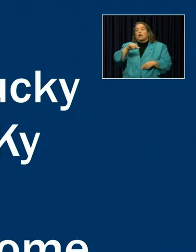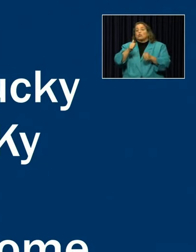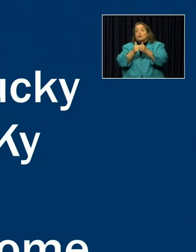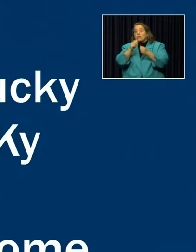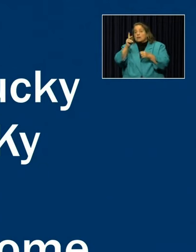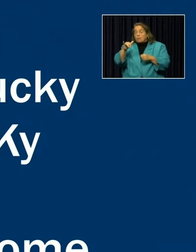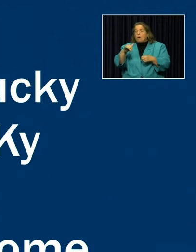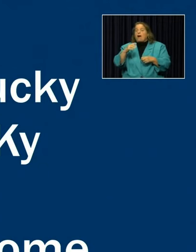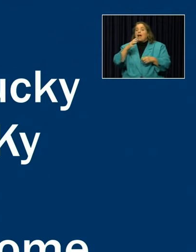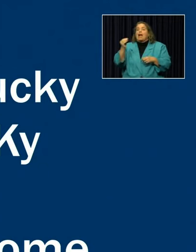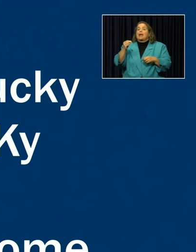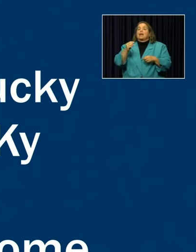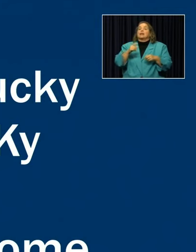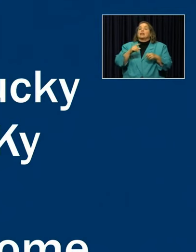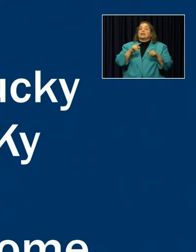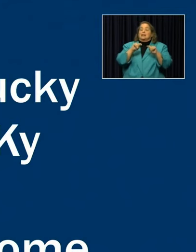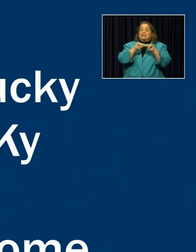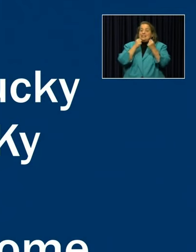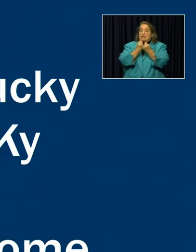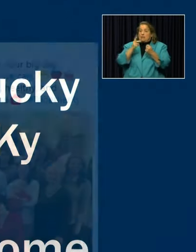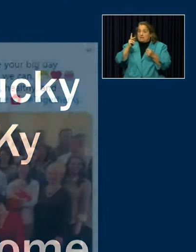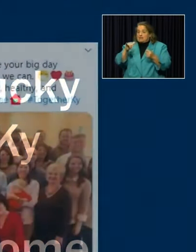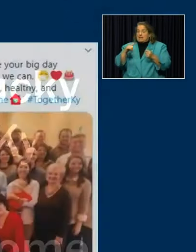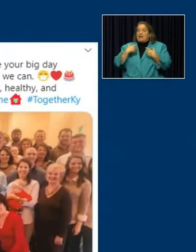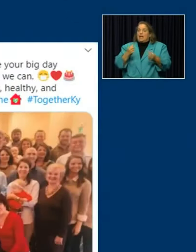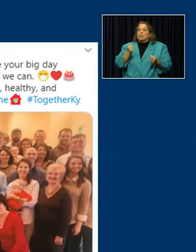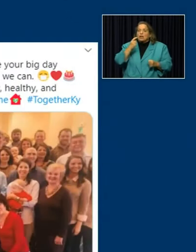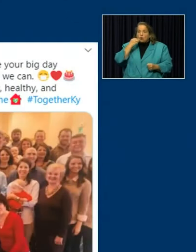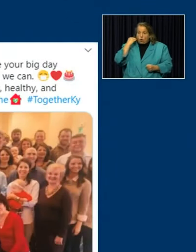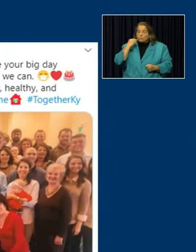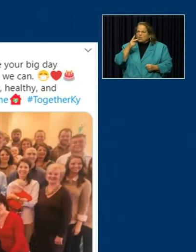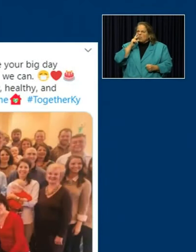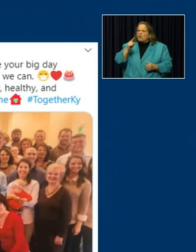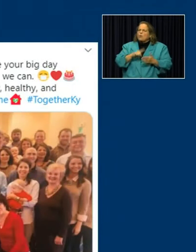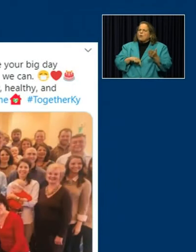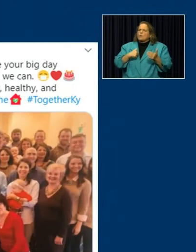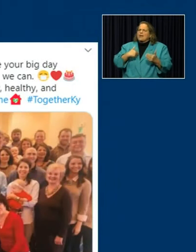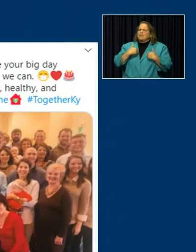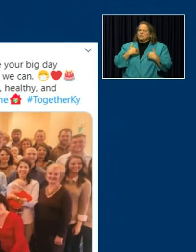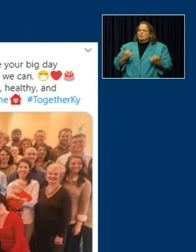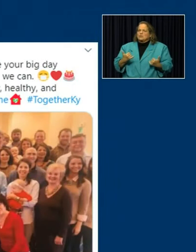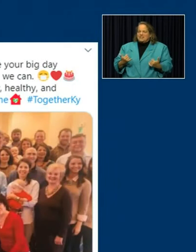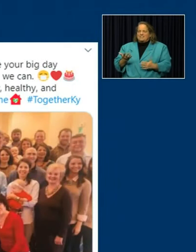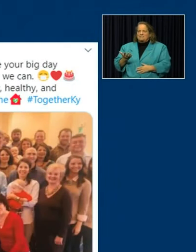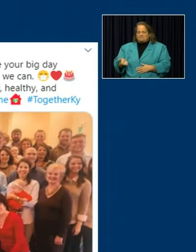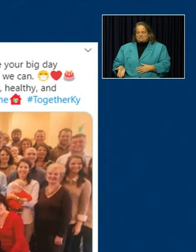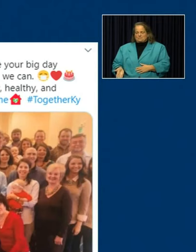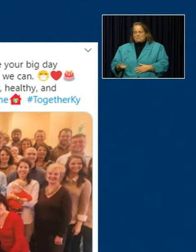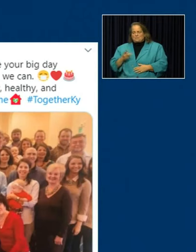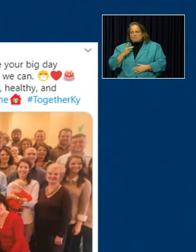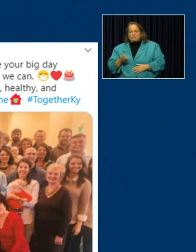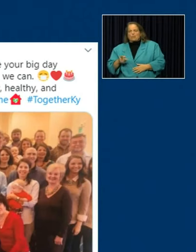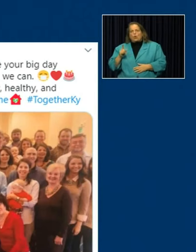DO I. THIS IS THAT SACRIFICE EVERYBODY IS MAKING.